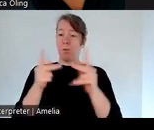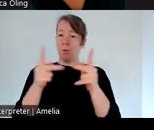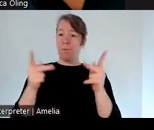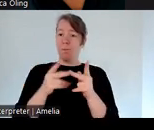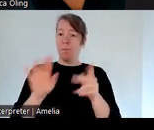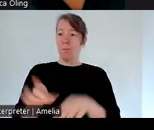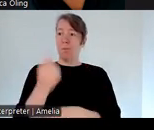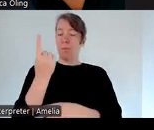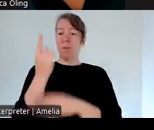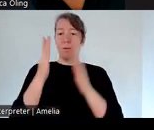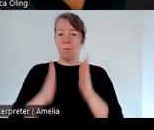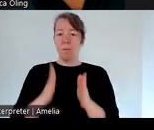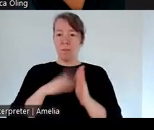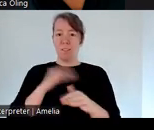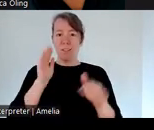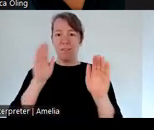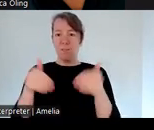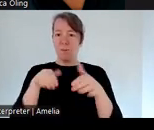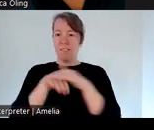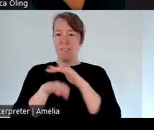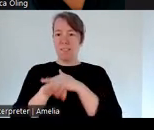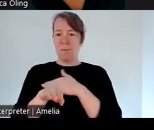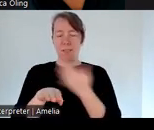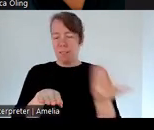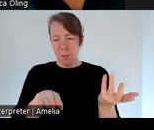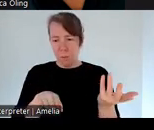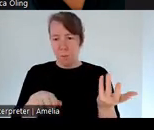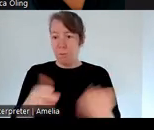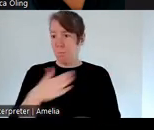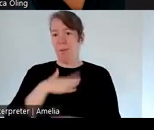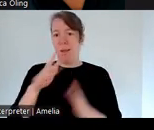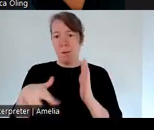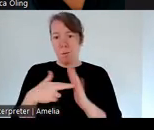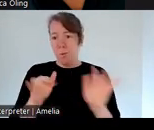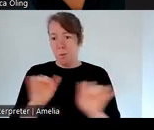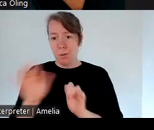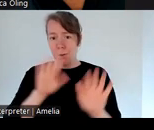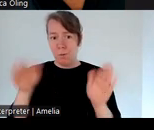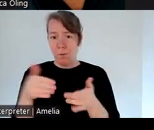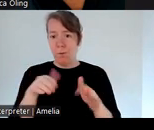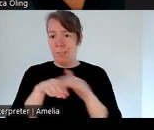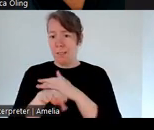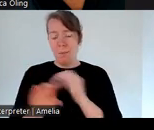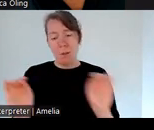Um, in fact, my role is not focused on accessibility. And so we wanted to make sure that even if a school didn't have a member of this group,